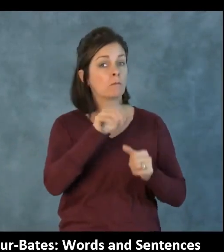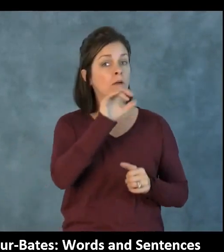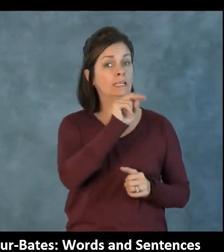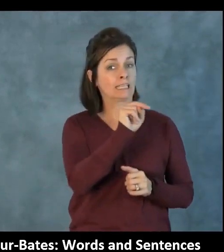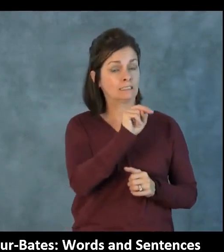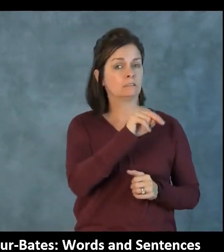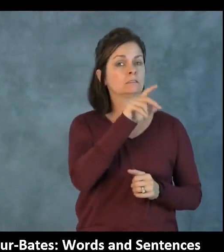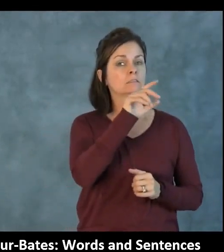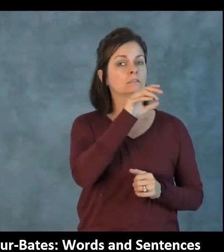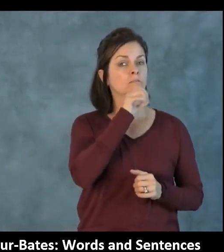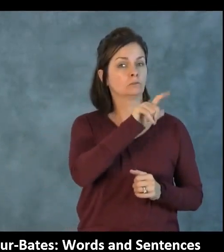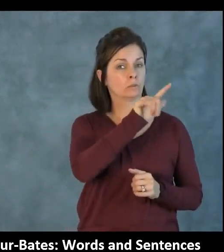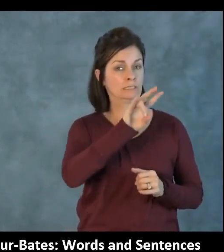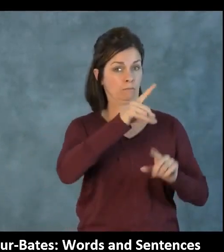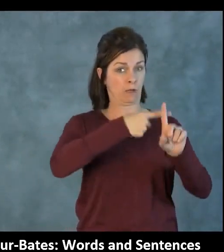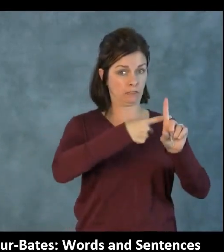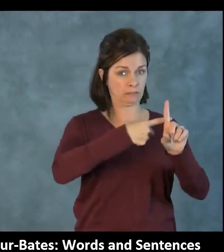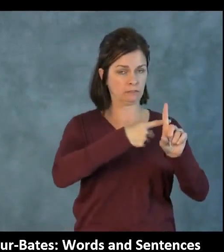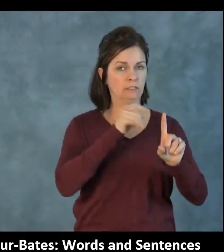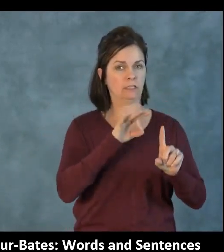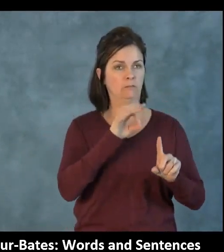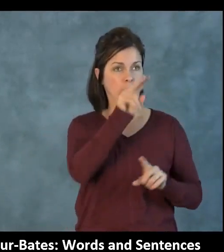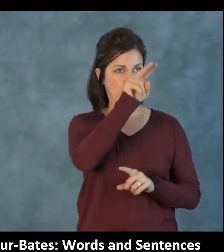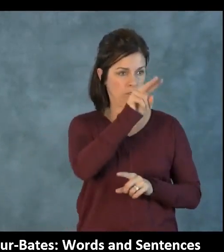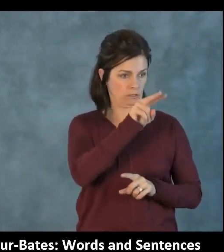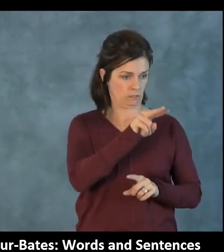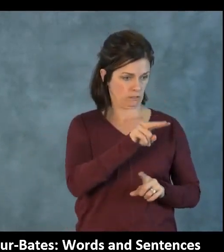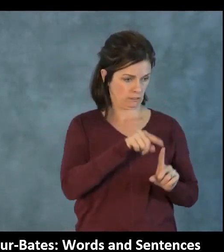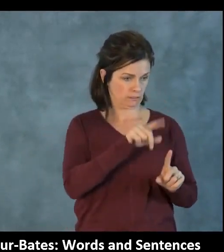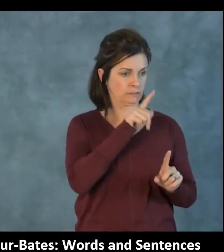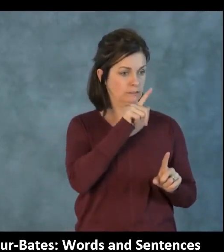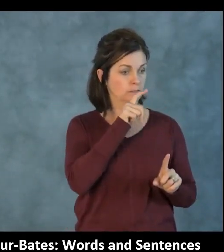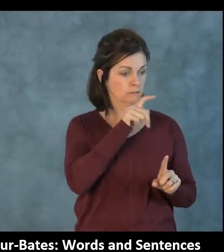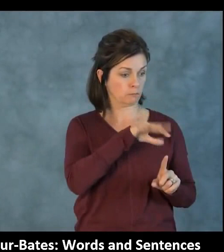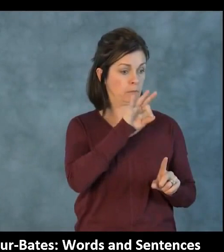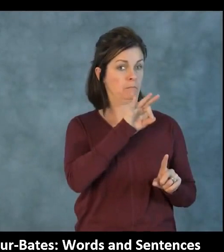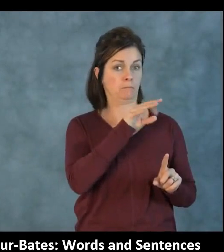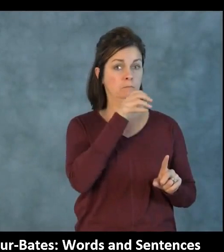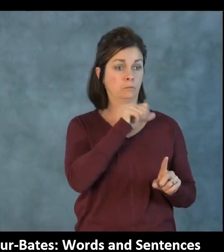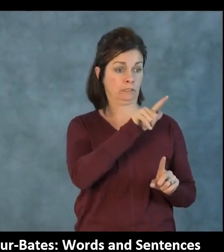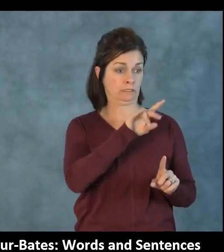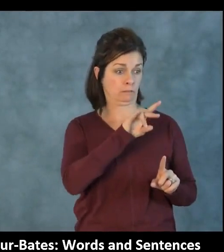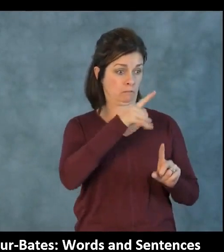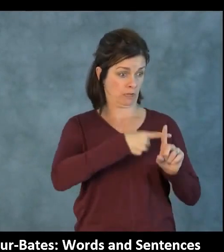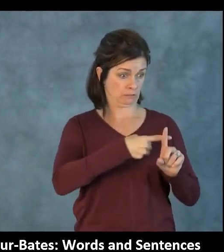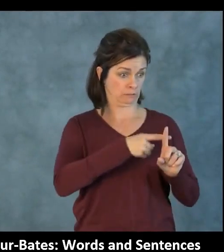If we follow our age column down to 27 months